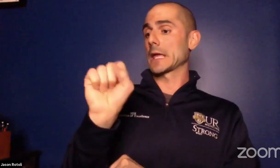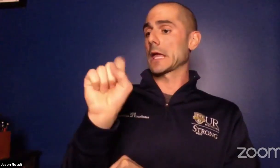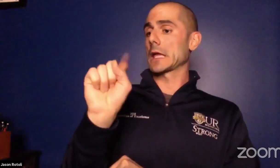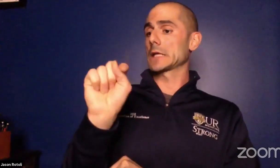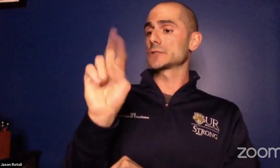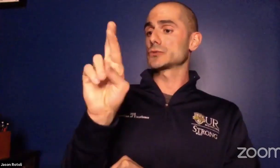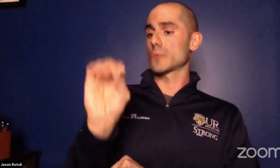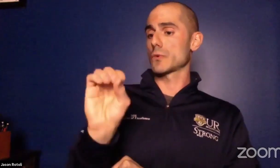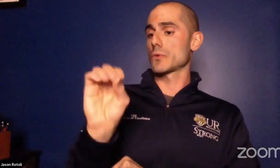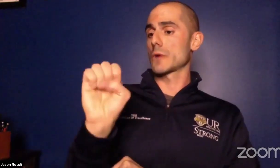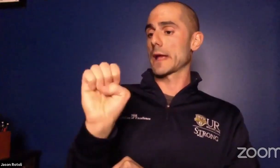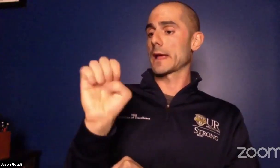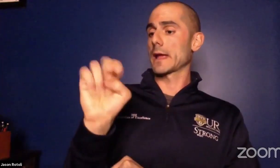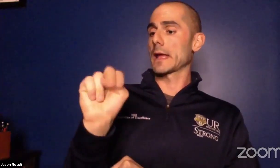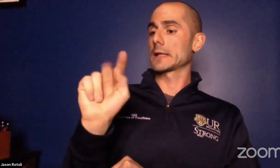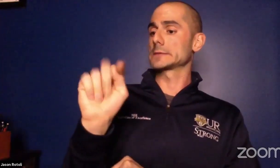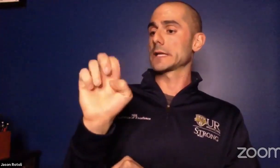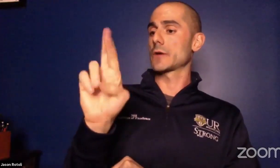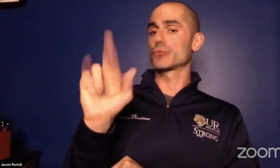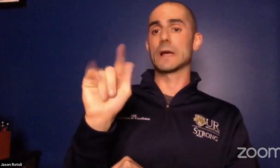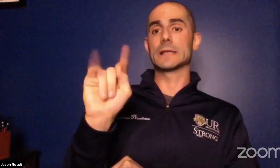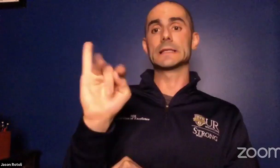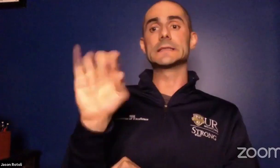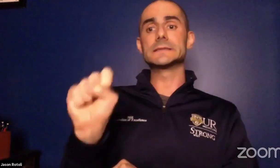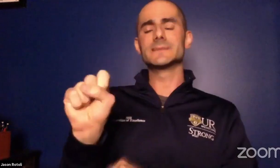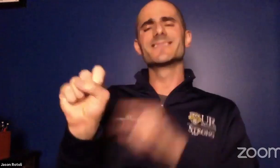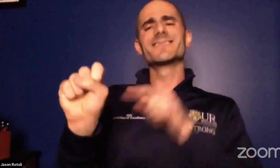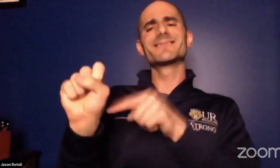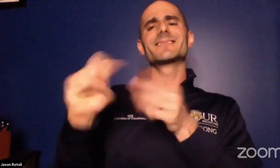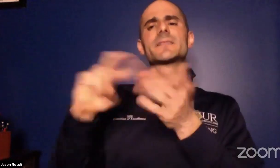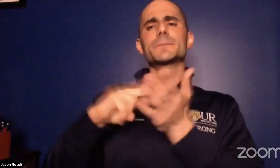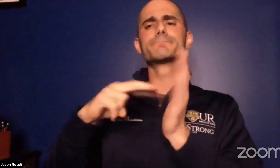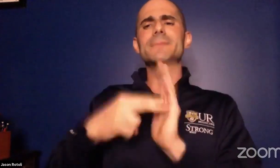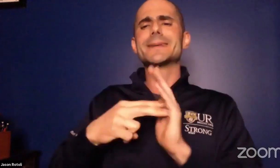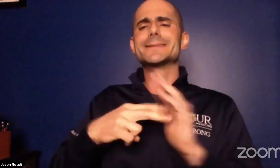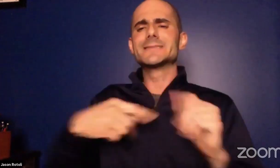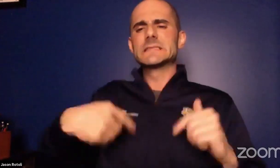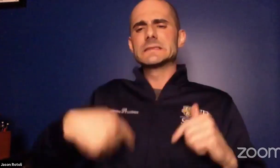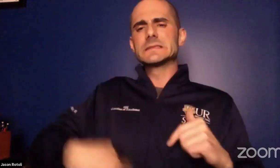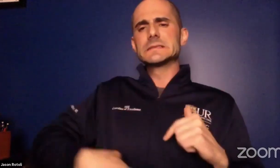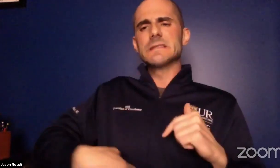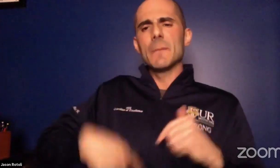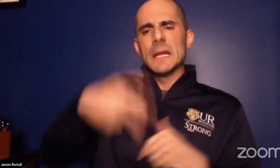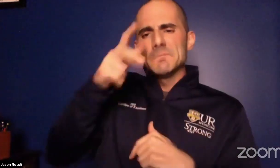Bronchitis or pneumonia. Both of those are infections within your lungs.